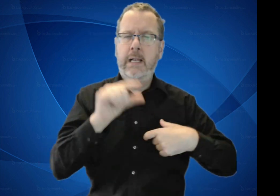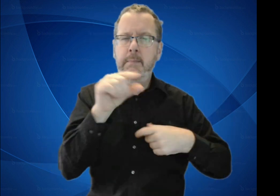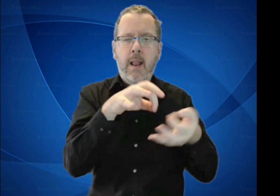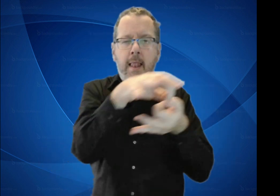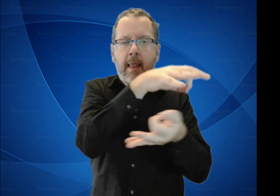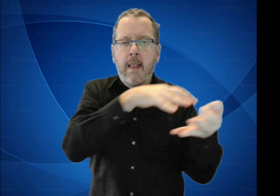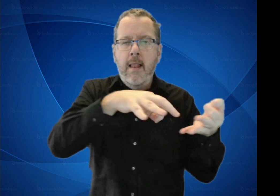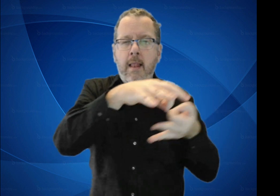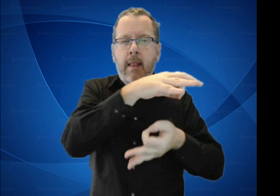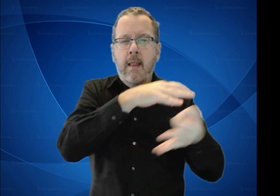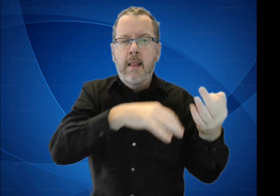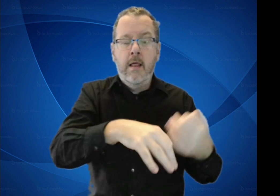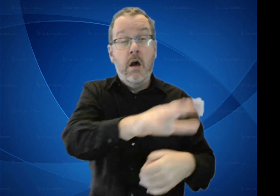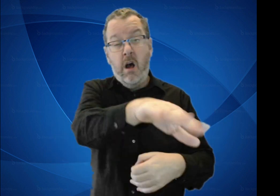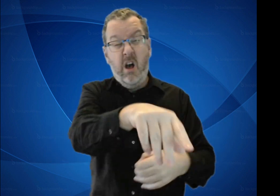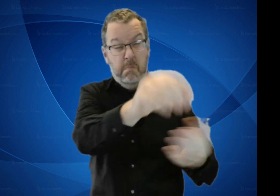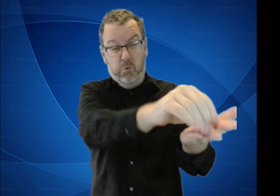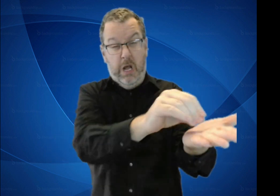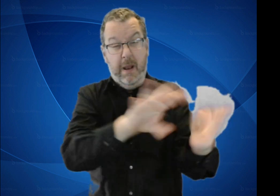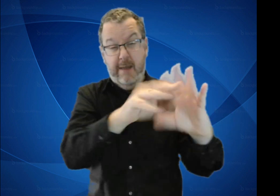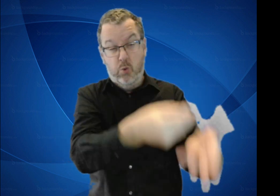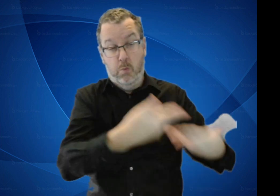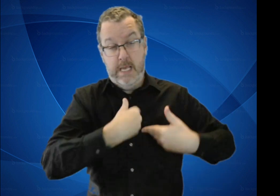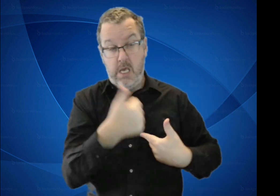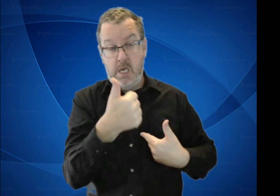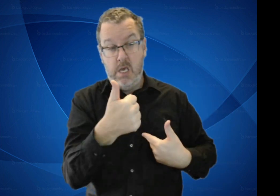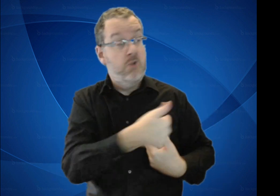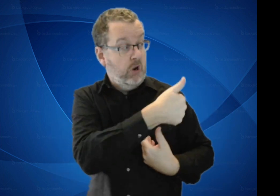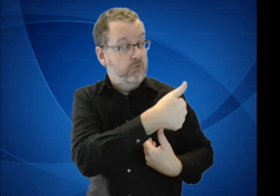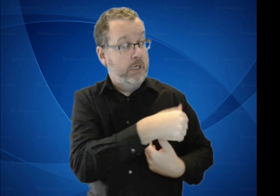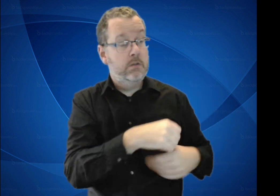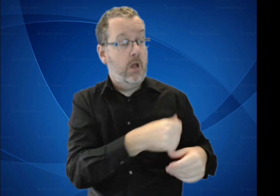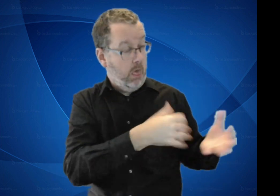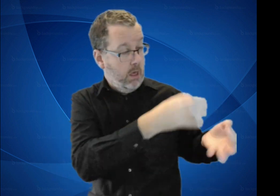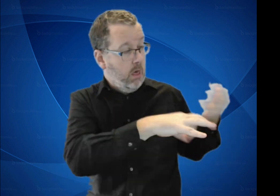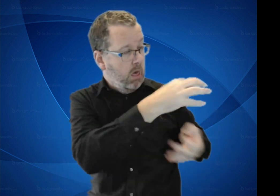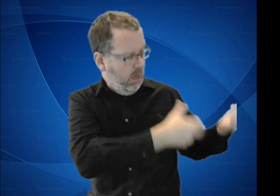to deliberately manipulate the will, and have this considerable sum made out to himself;